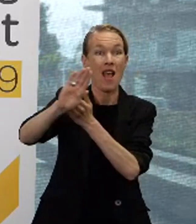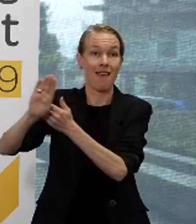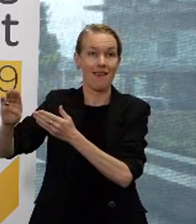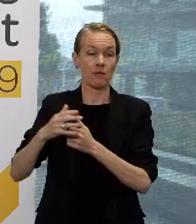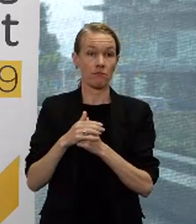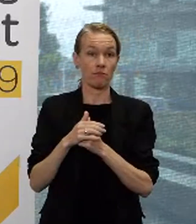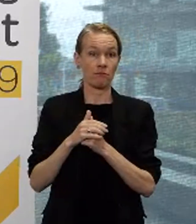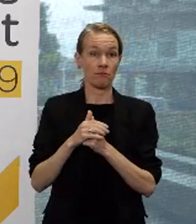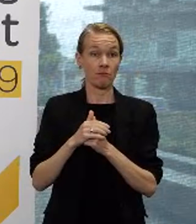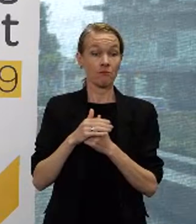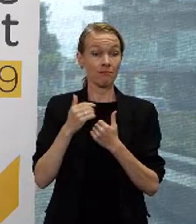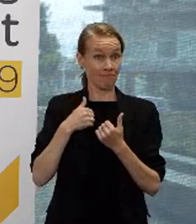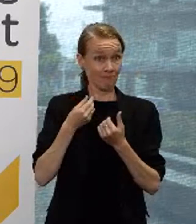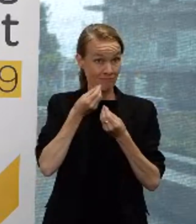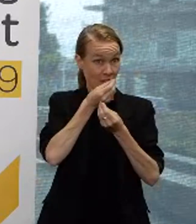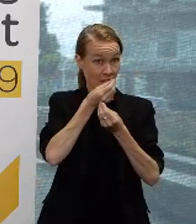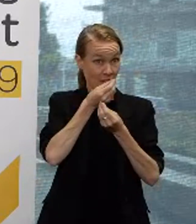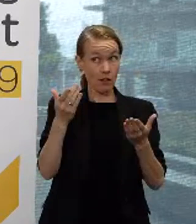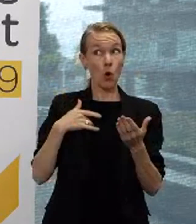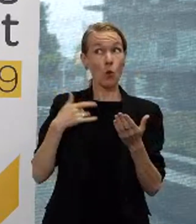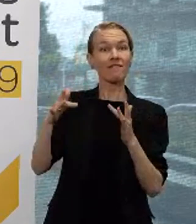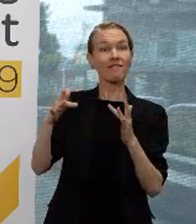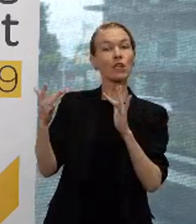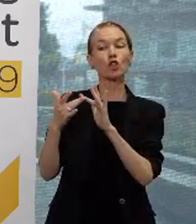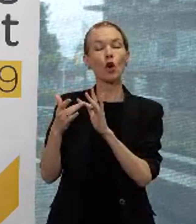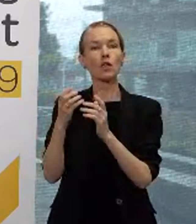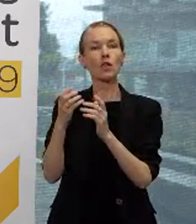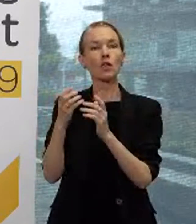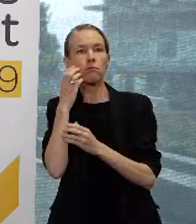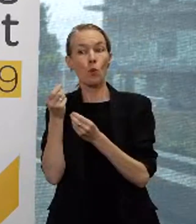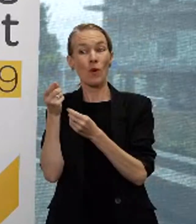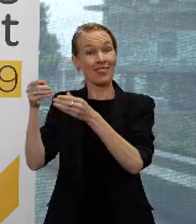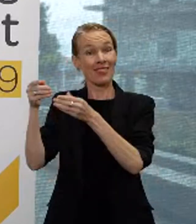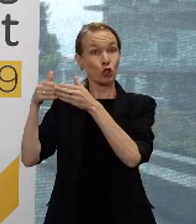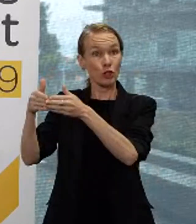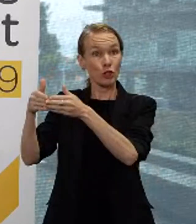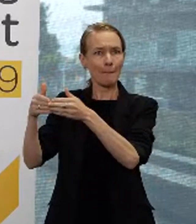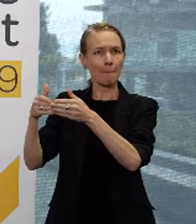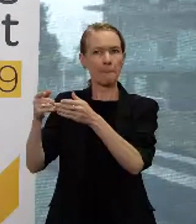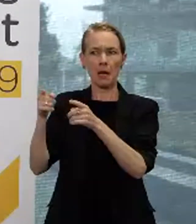is symptomatic at this point in time. The man traveled back from New Plymouth